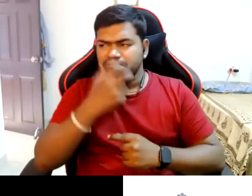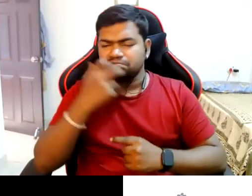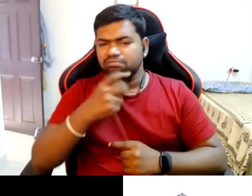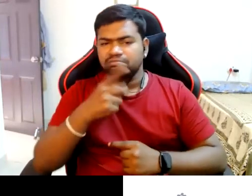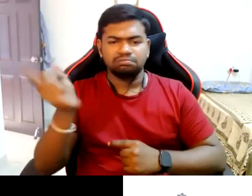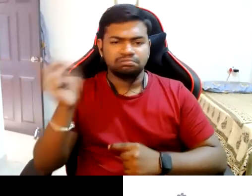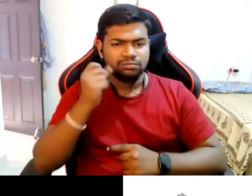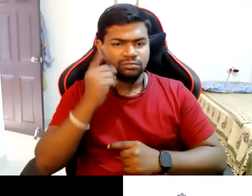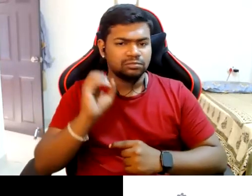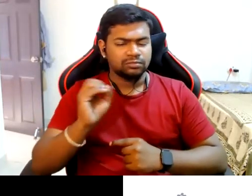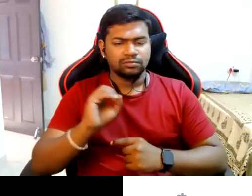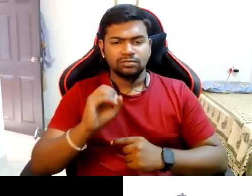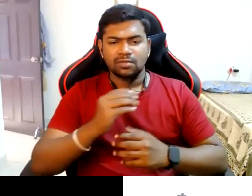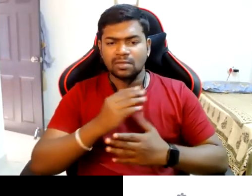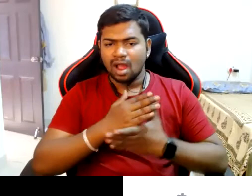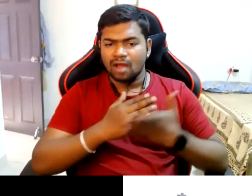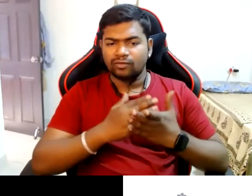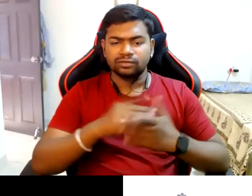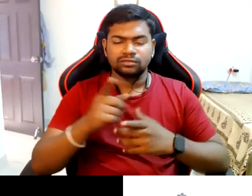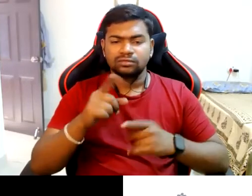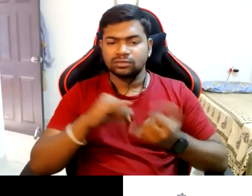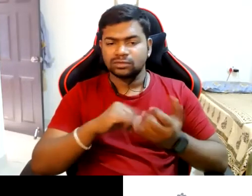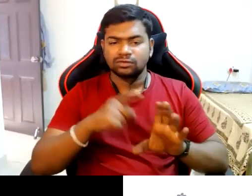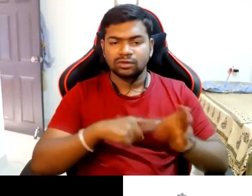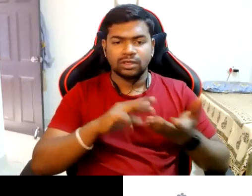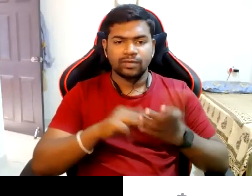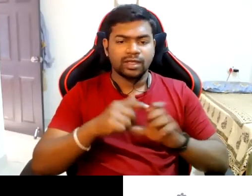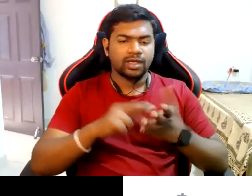Half of the people like that when I joined Symantec no body know what is lipreading.